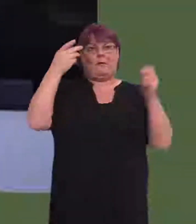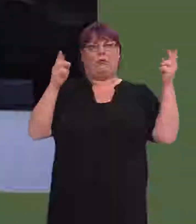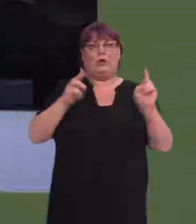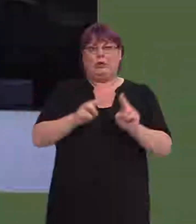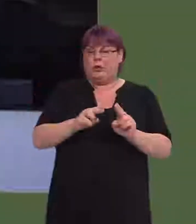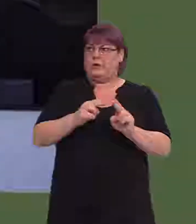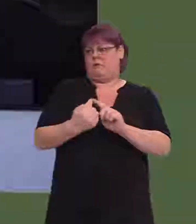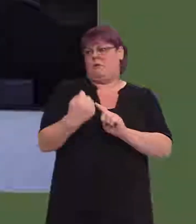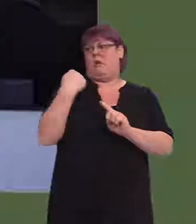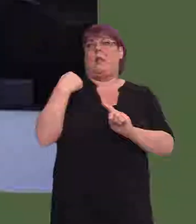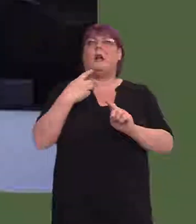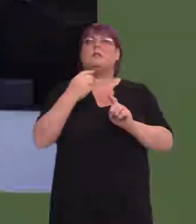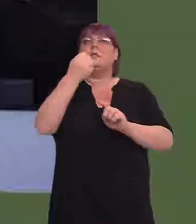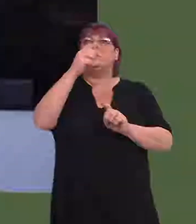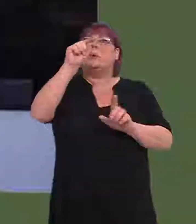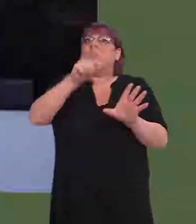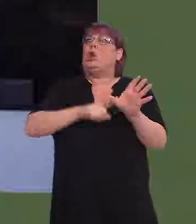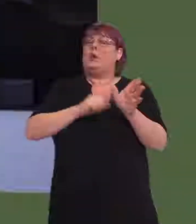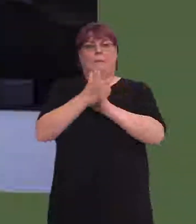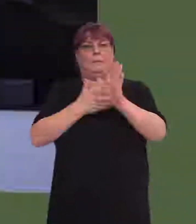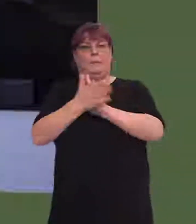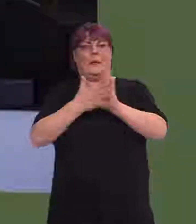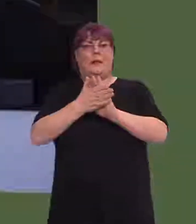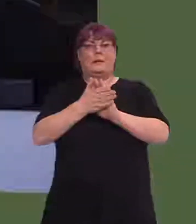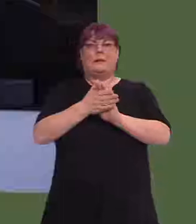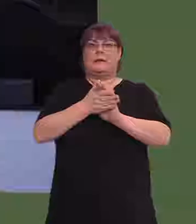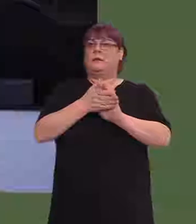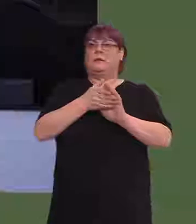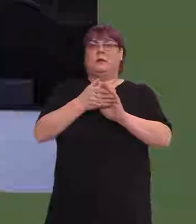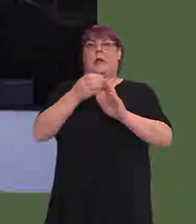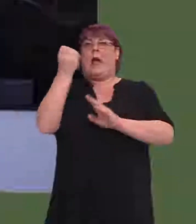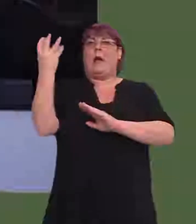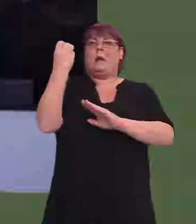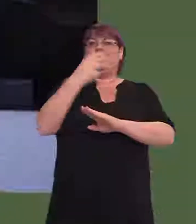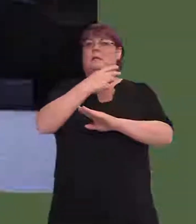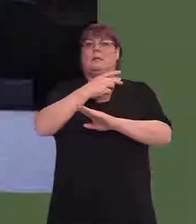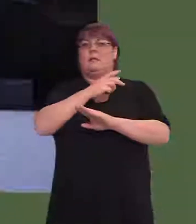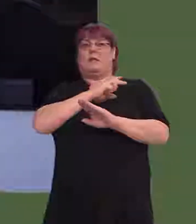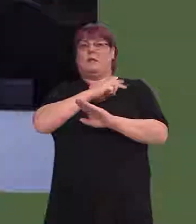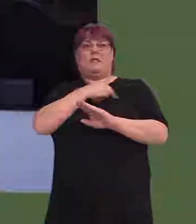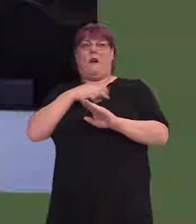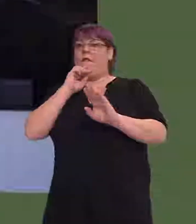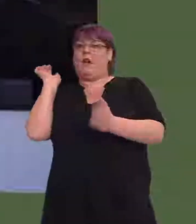last two decades has rendered paramedics unable to offload patients quickly, causing ambulances